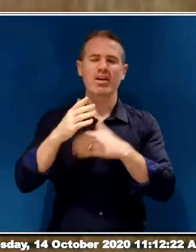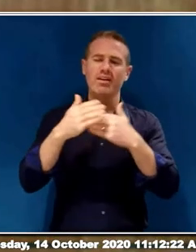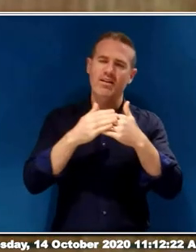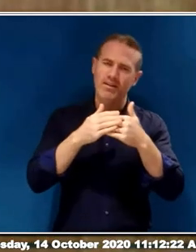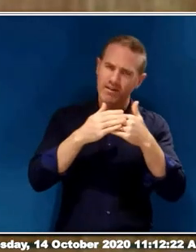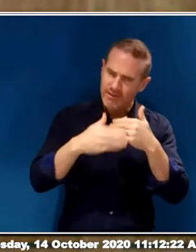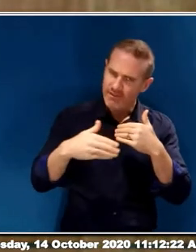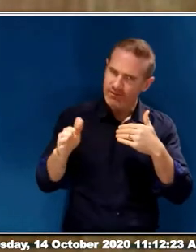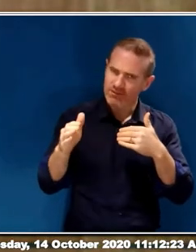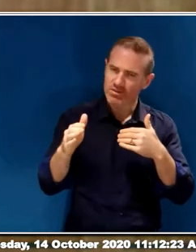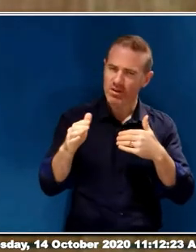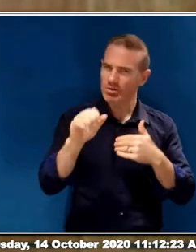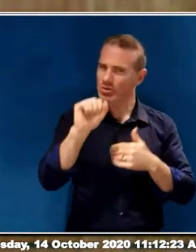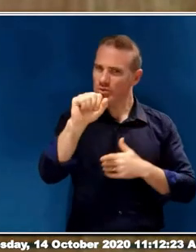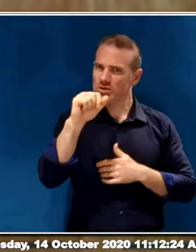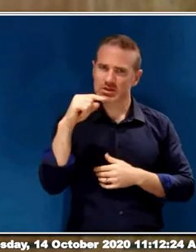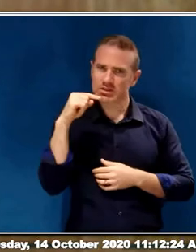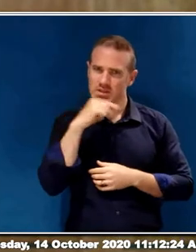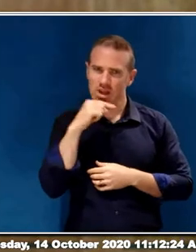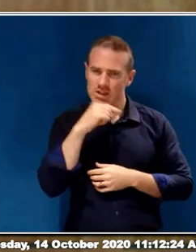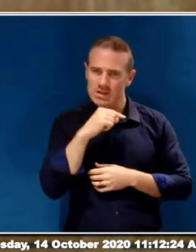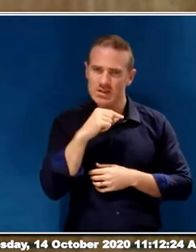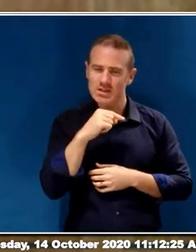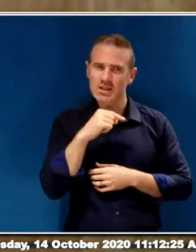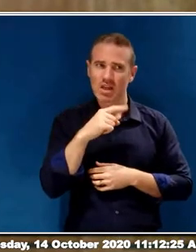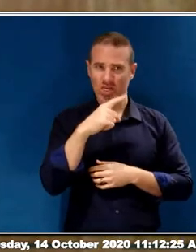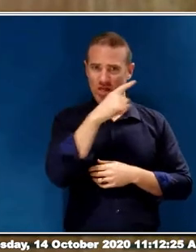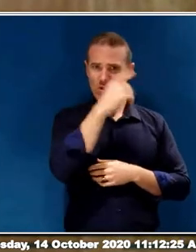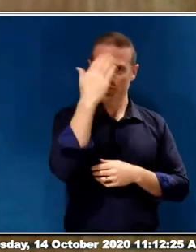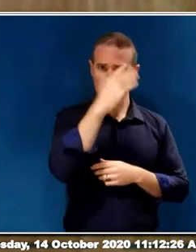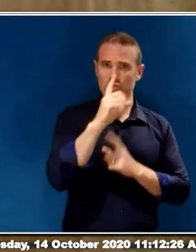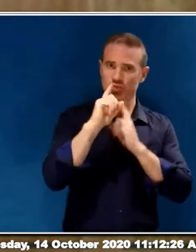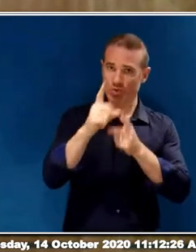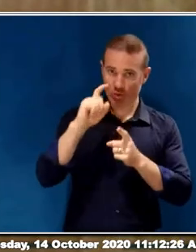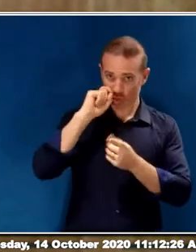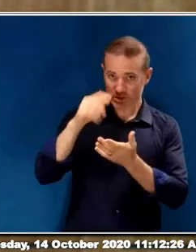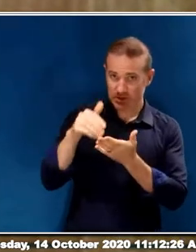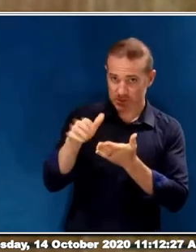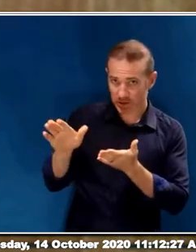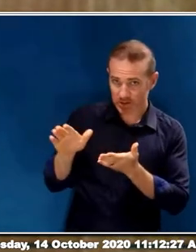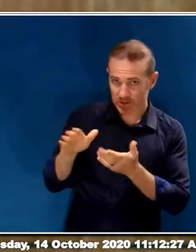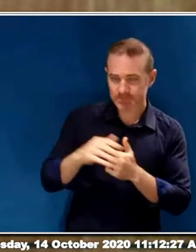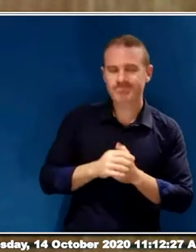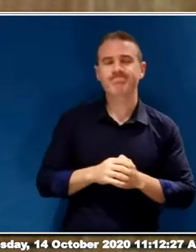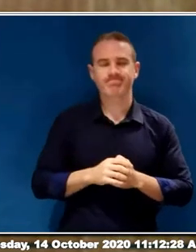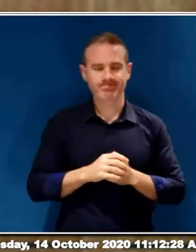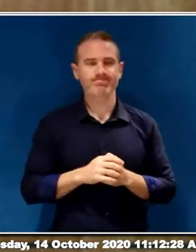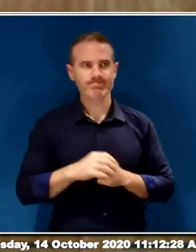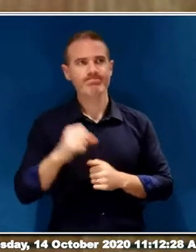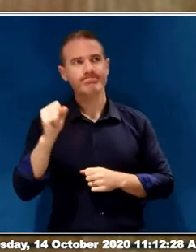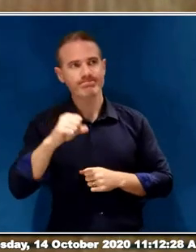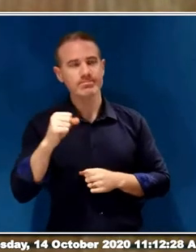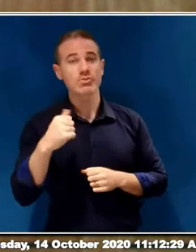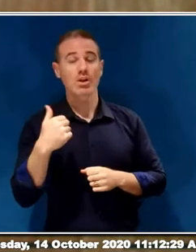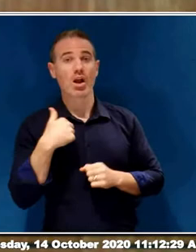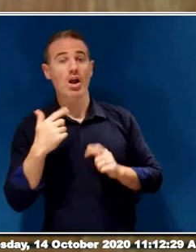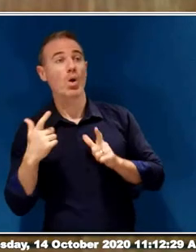you were informed that Kobe was going to be suspended? So when I went to collect Kobe, I found Kobe sitting in that